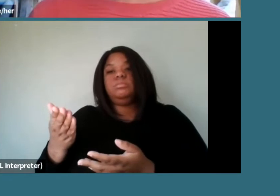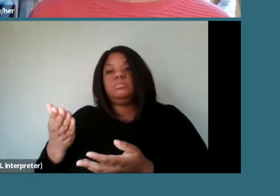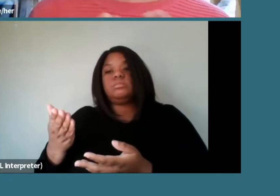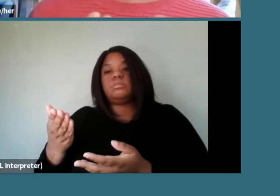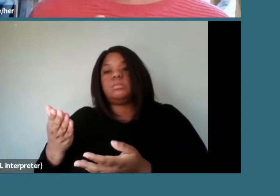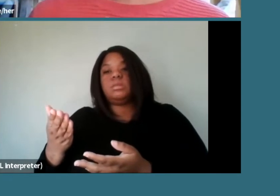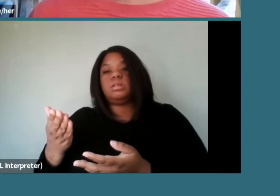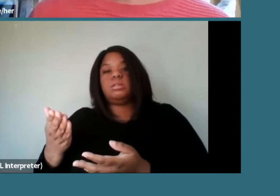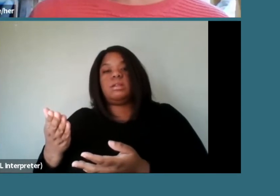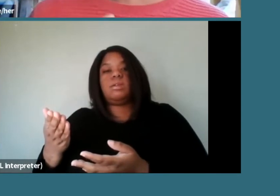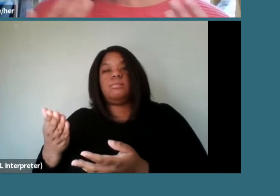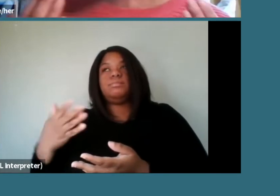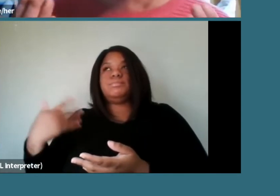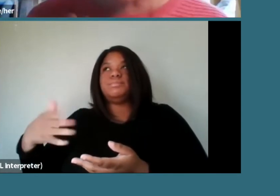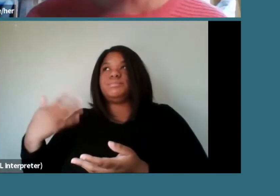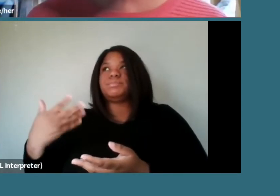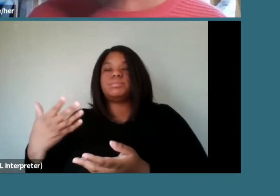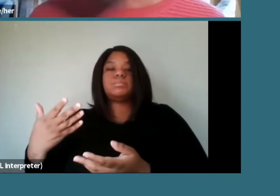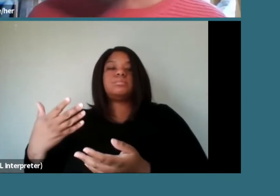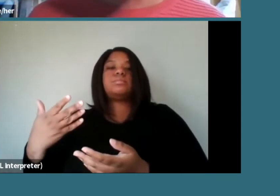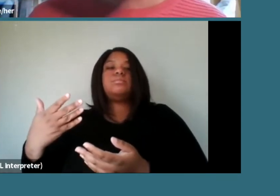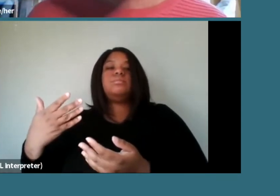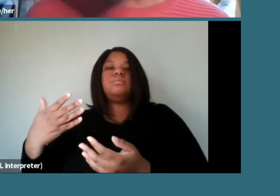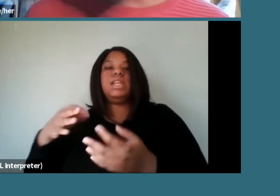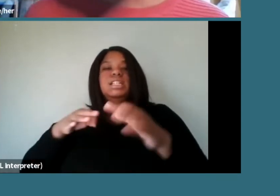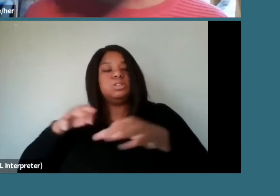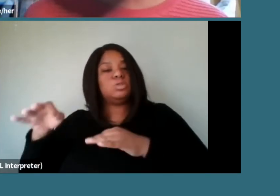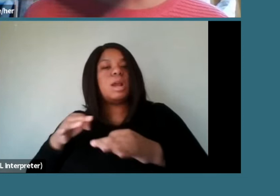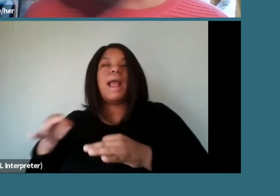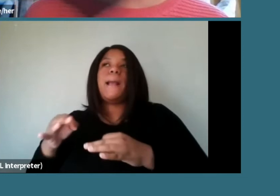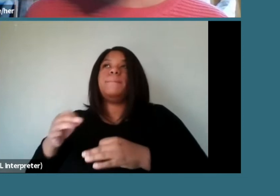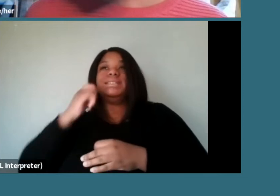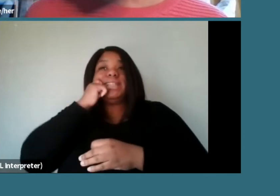or this person has maybe just describing the skin color that you see.